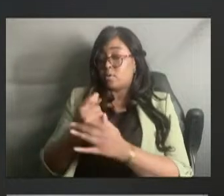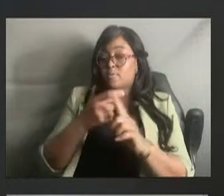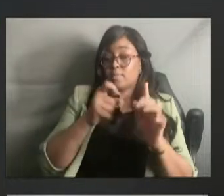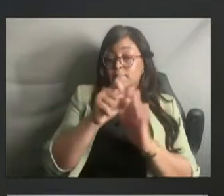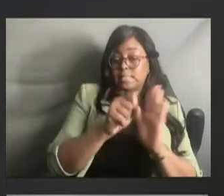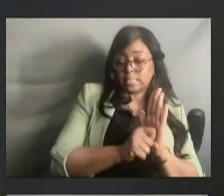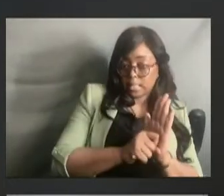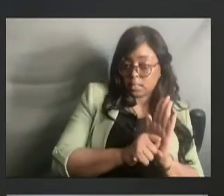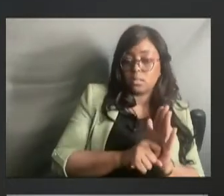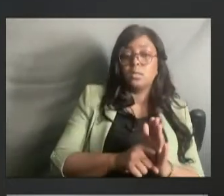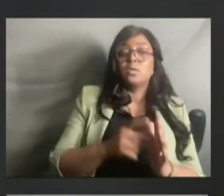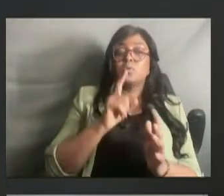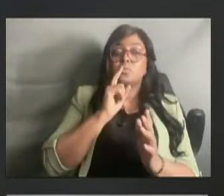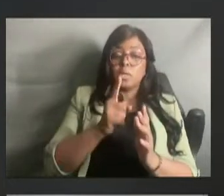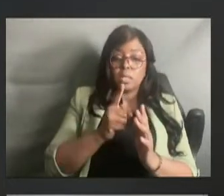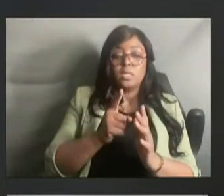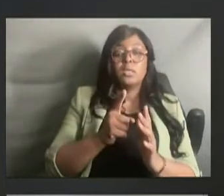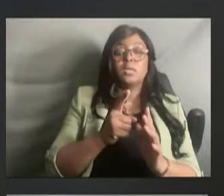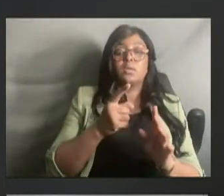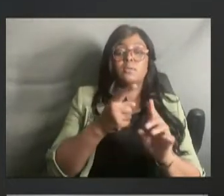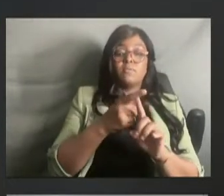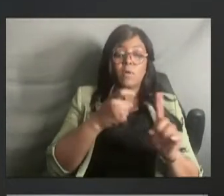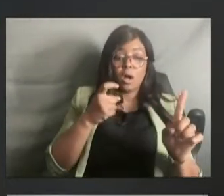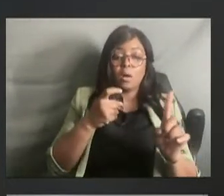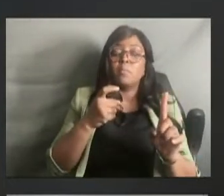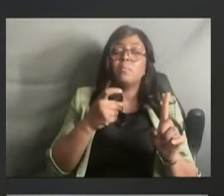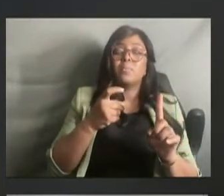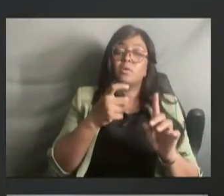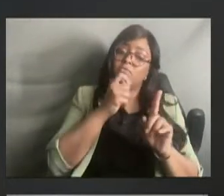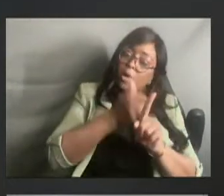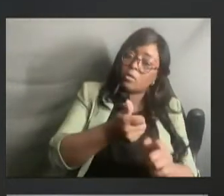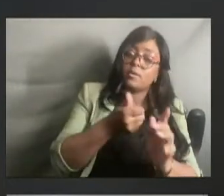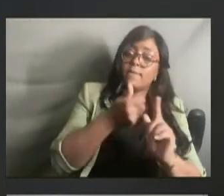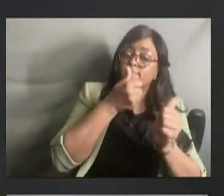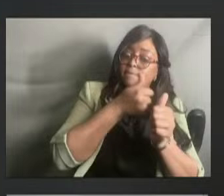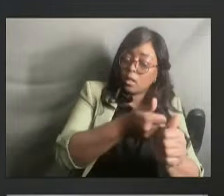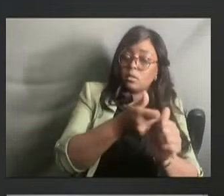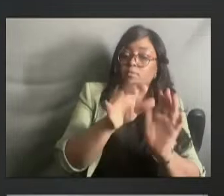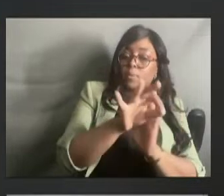sources. Our state revenue is